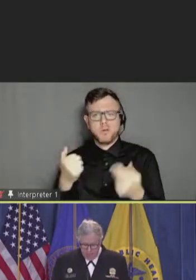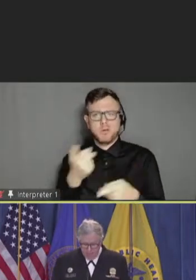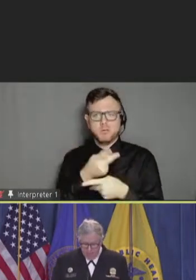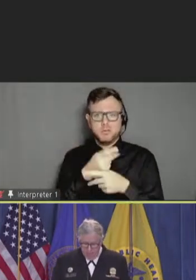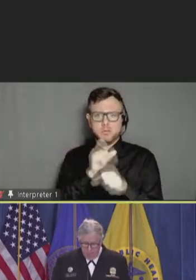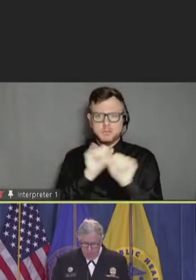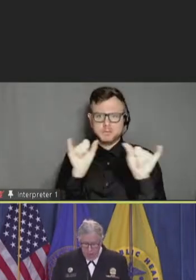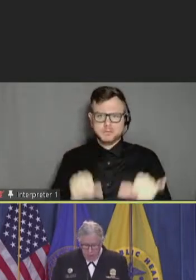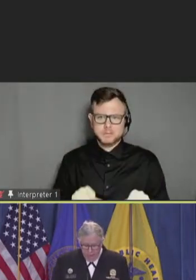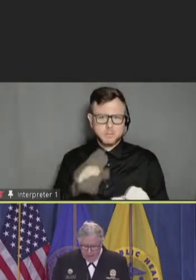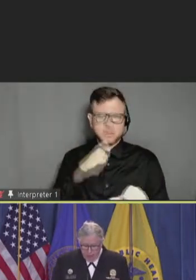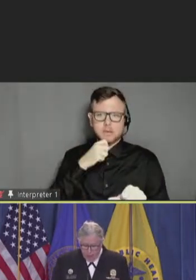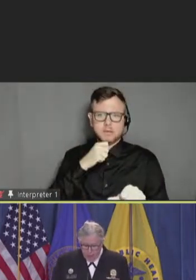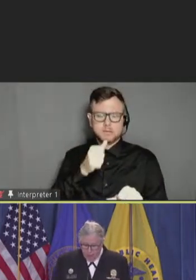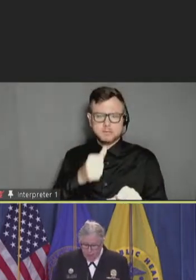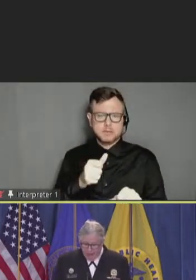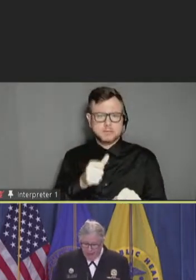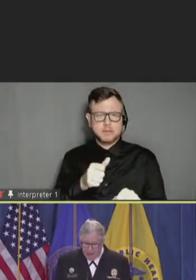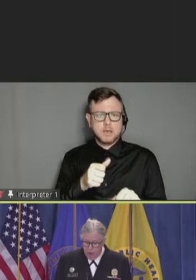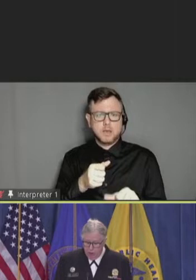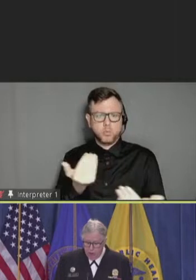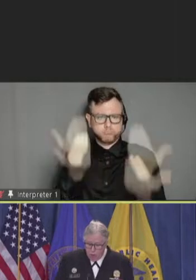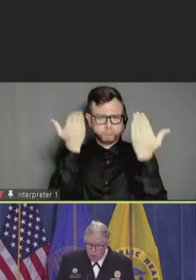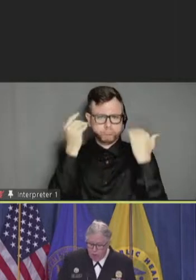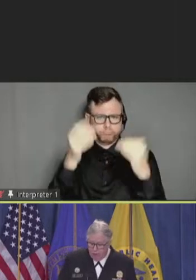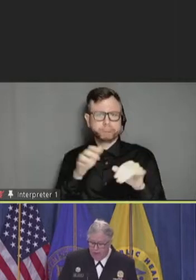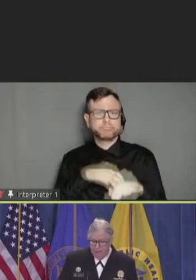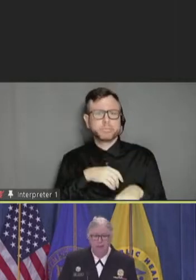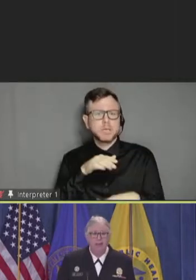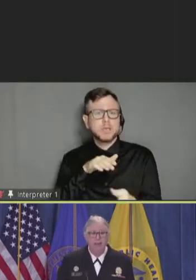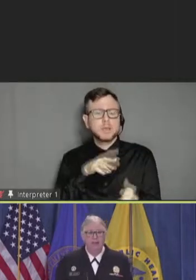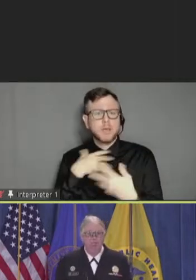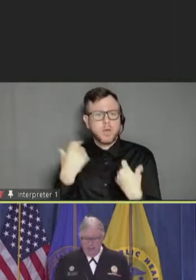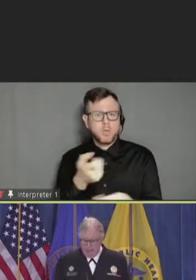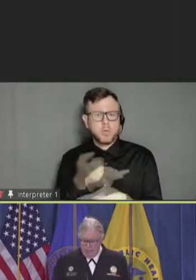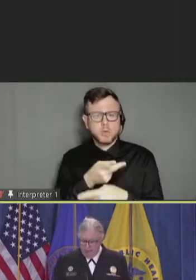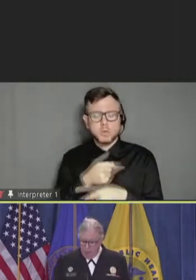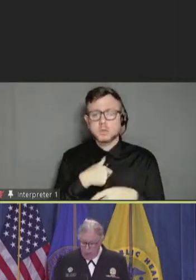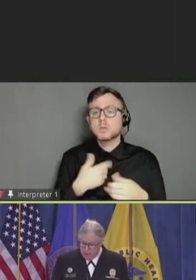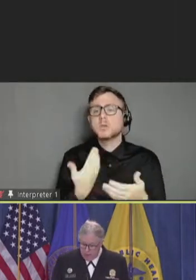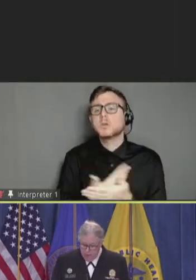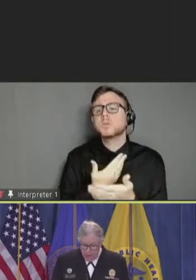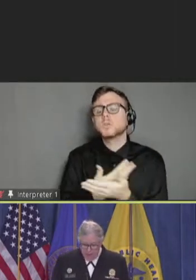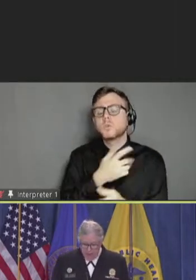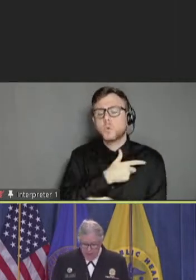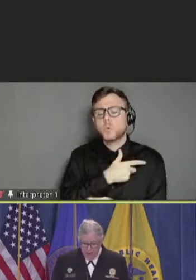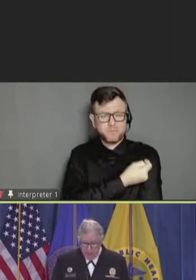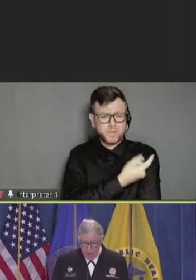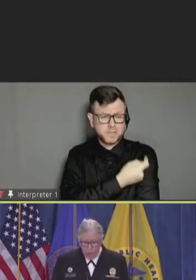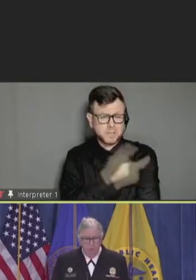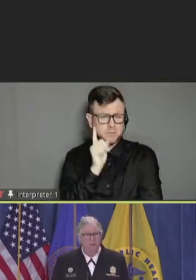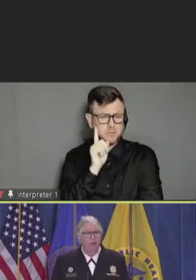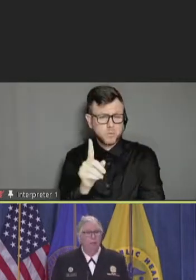Beyond the annual flu vaccine, new COVID-19 vaccines and RSV vaccines will be available